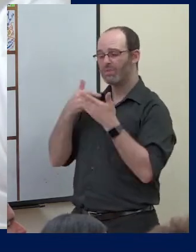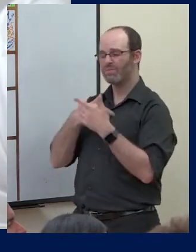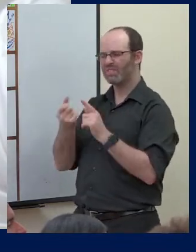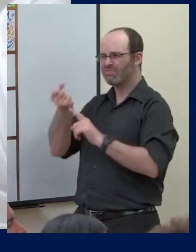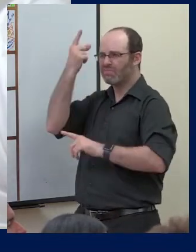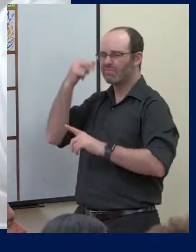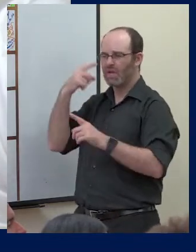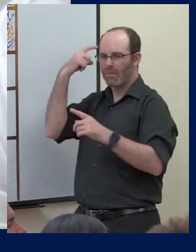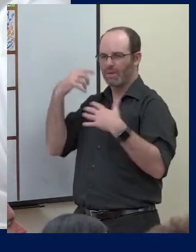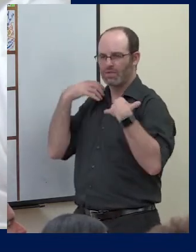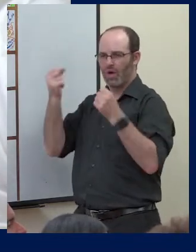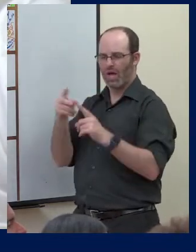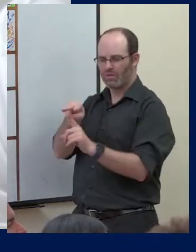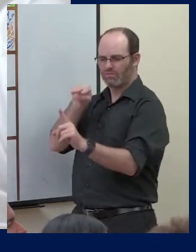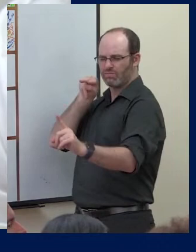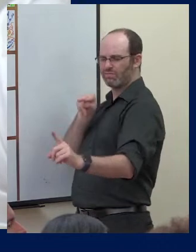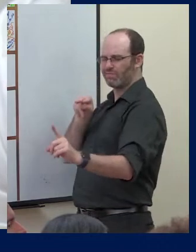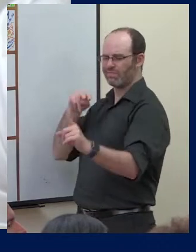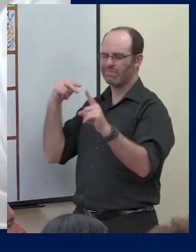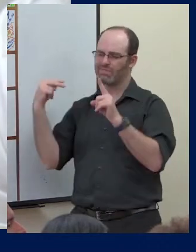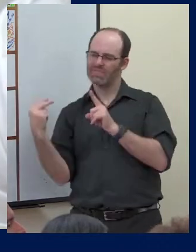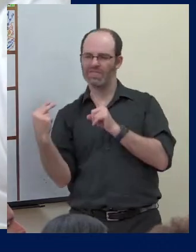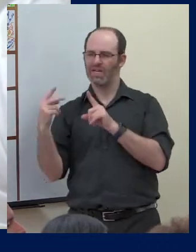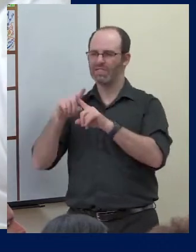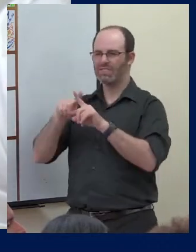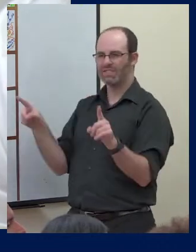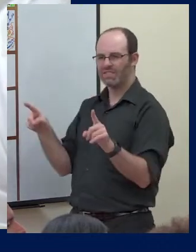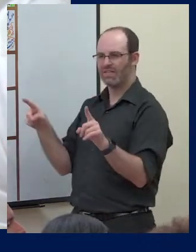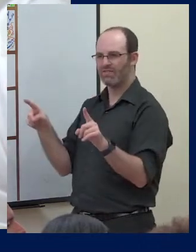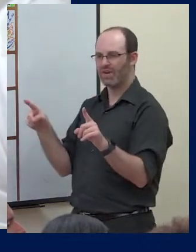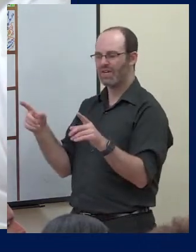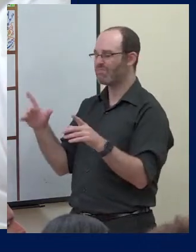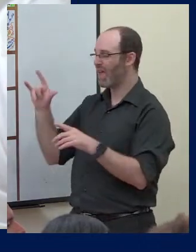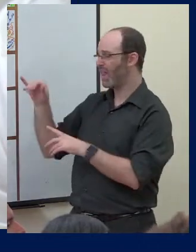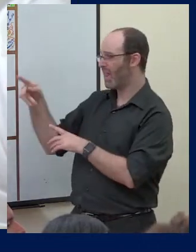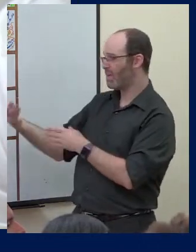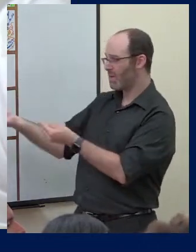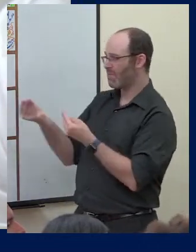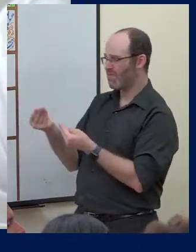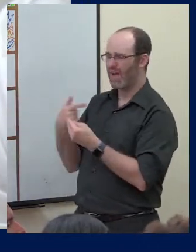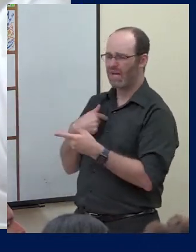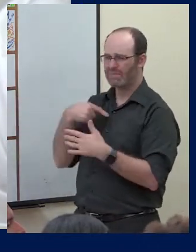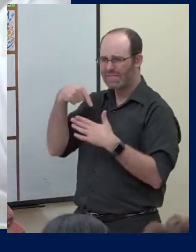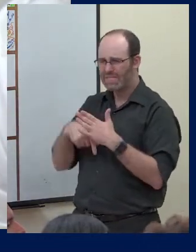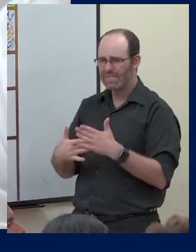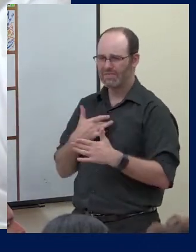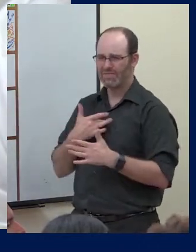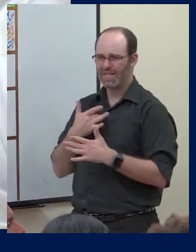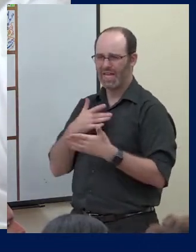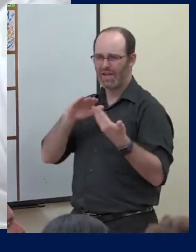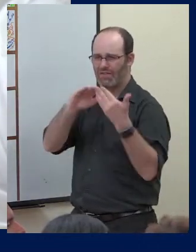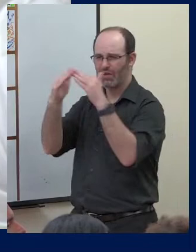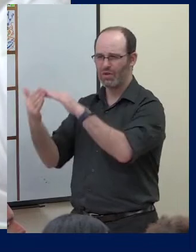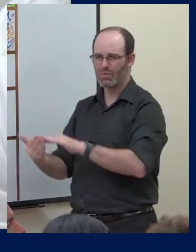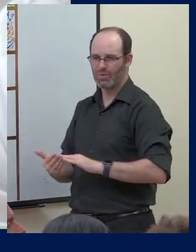Being part of this provided me with a deep sense of community.